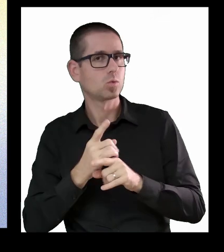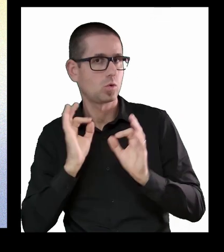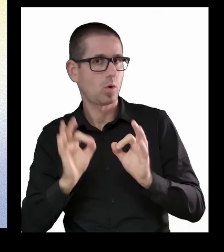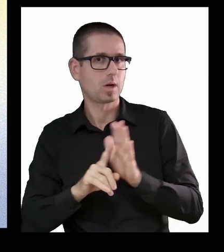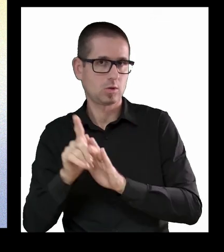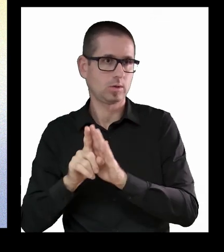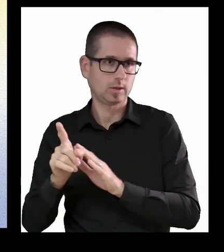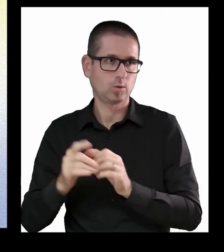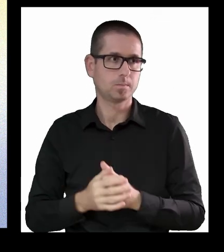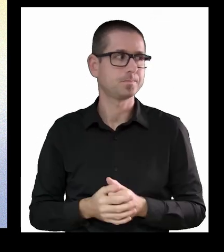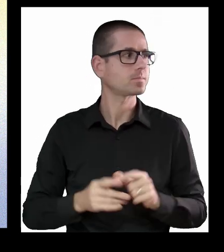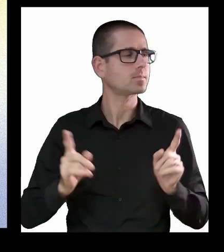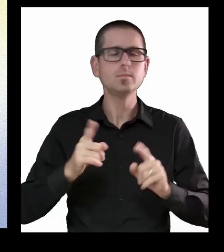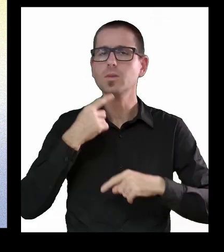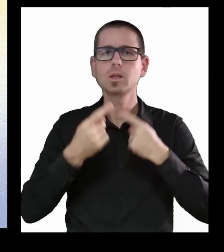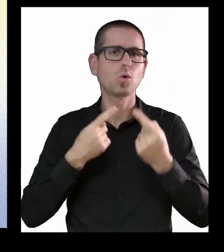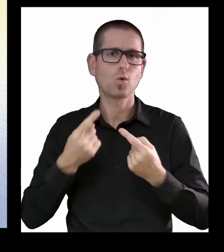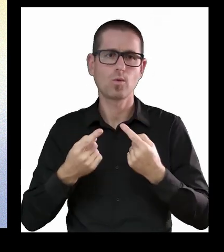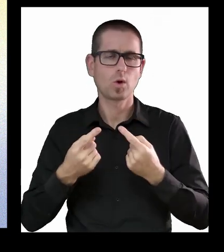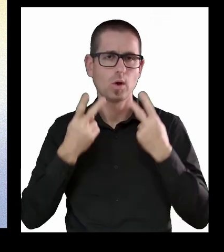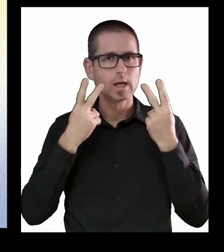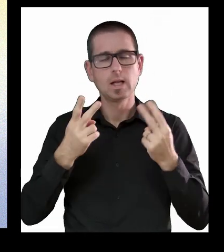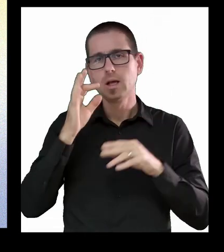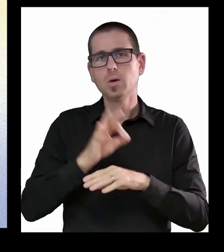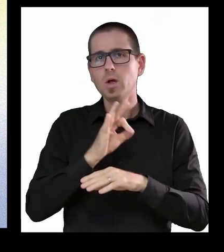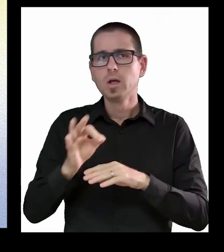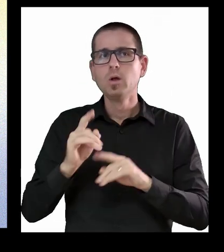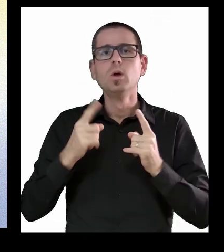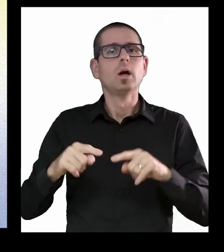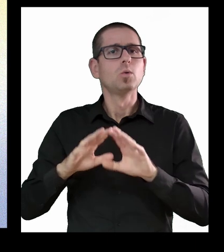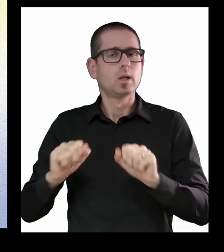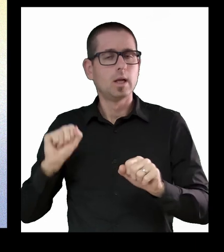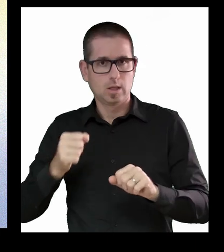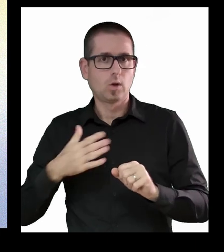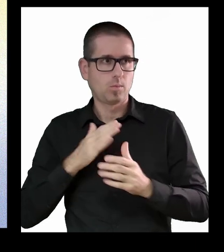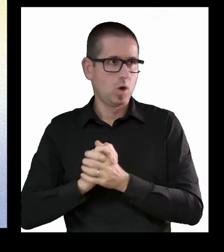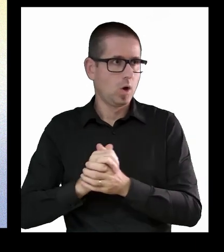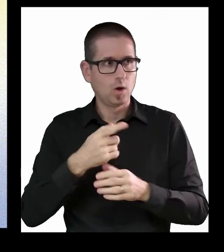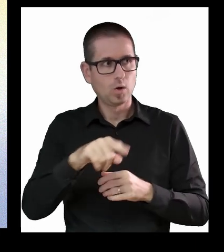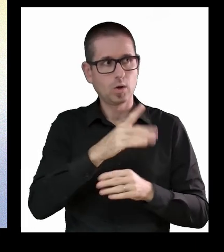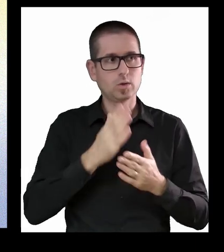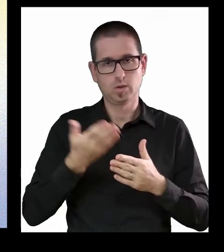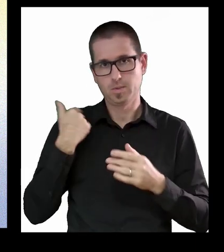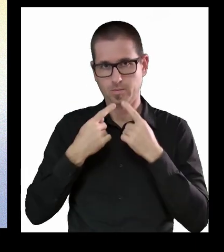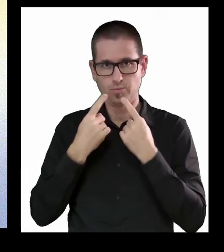I'm not going to talk about the project and what we did because my colleagues already did just we create